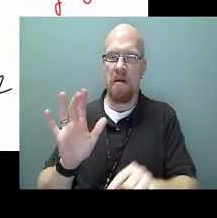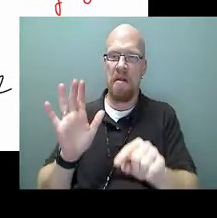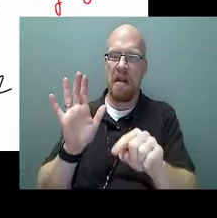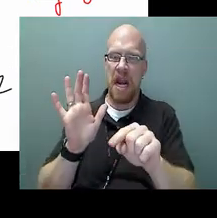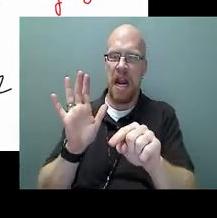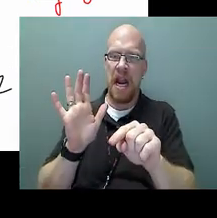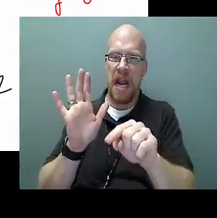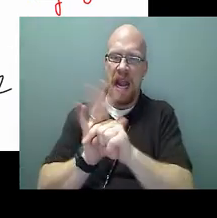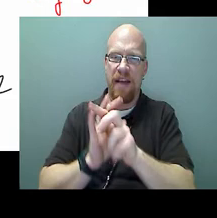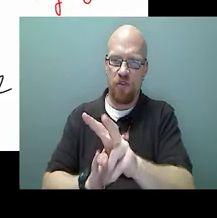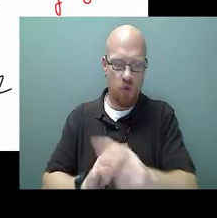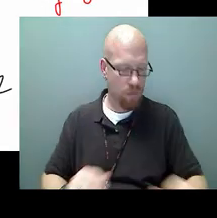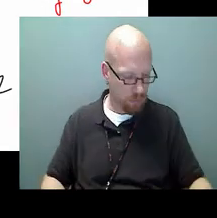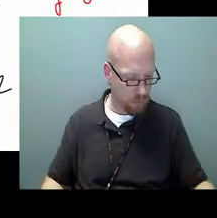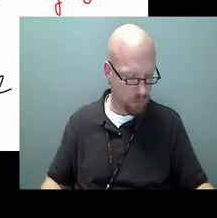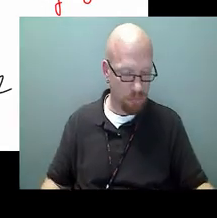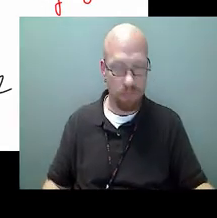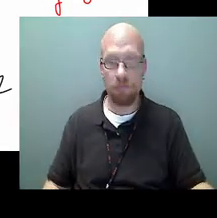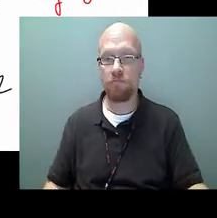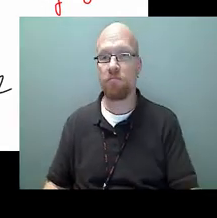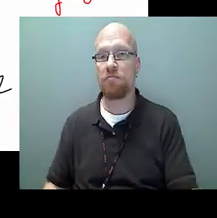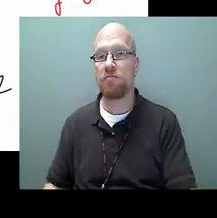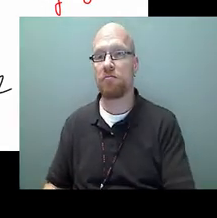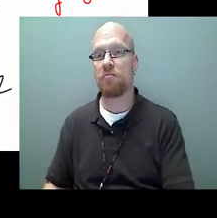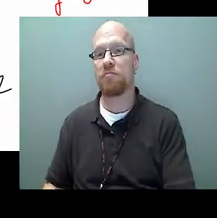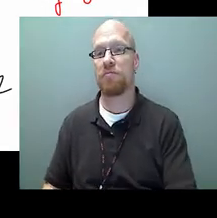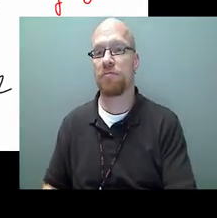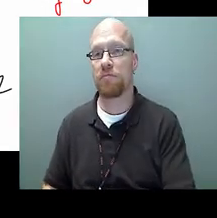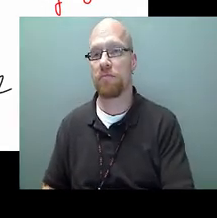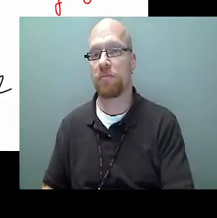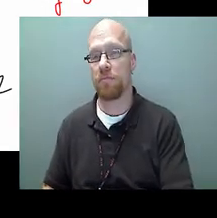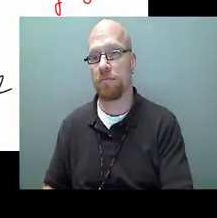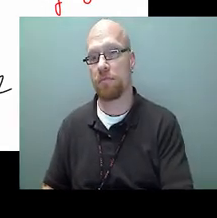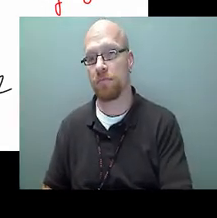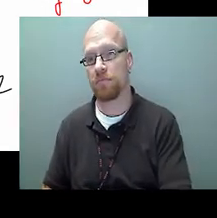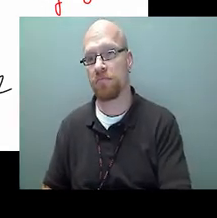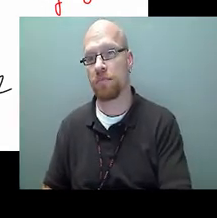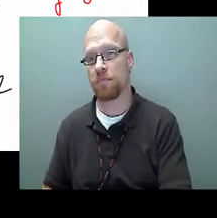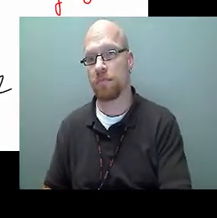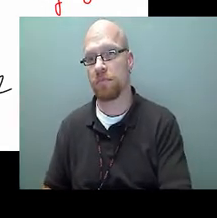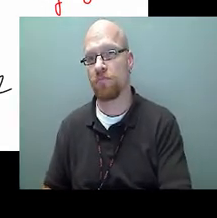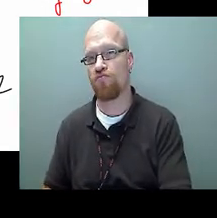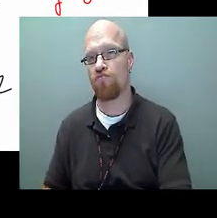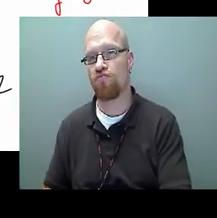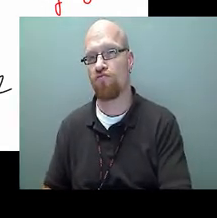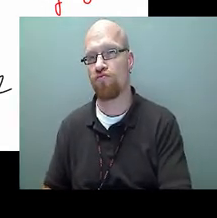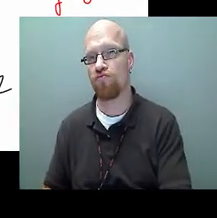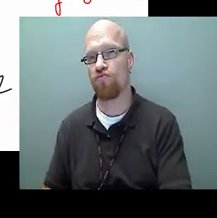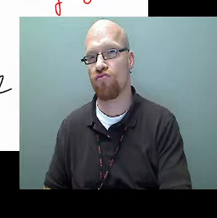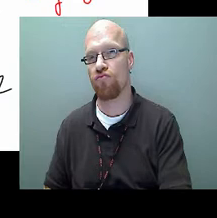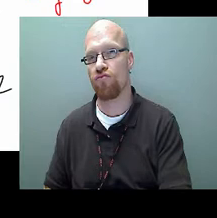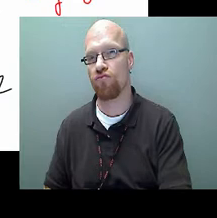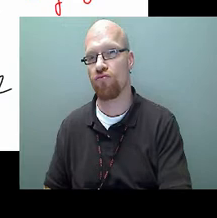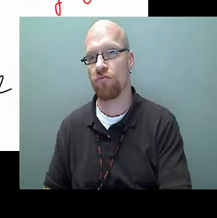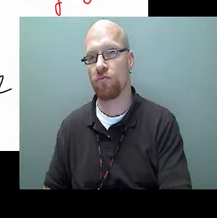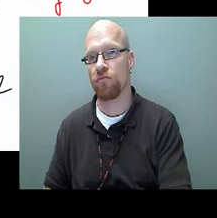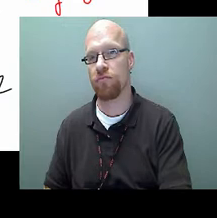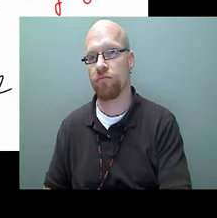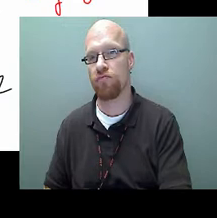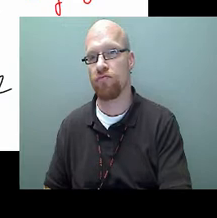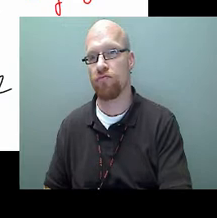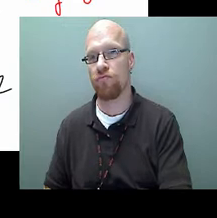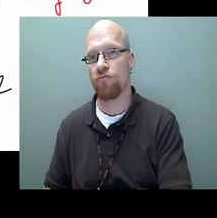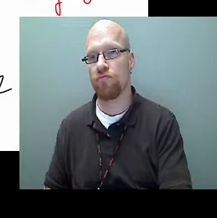z, divided by 4xy would be 2 -- I'll do negative 2,